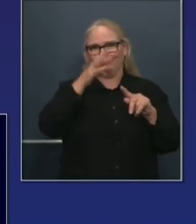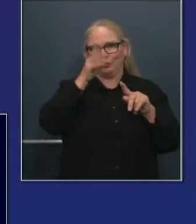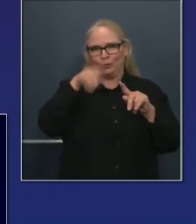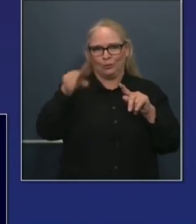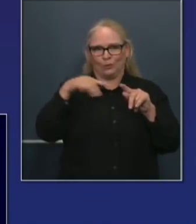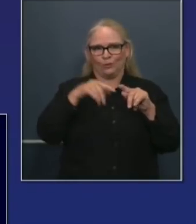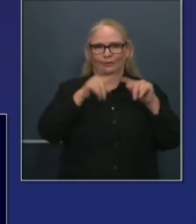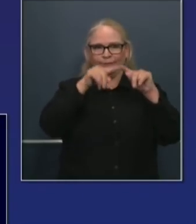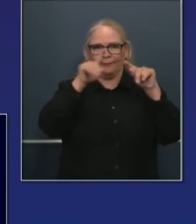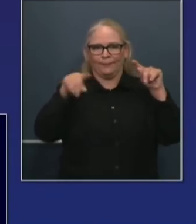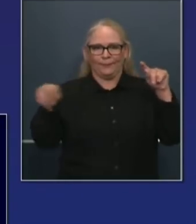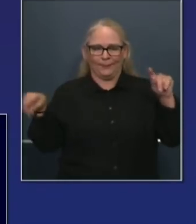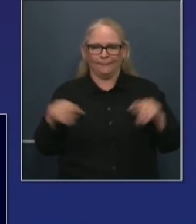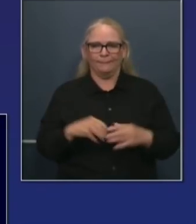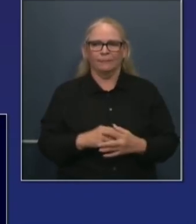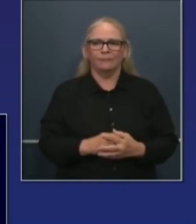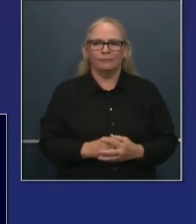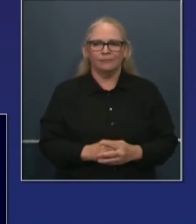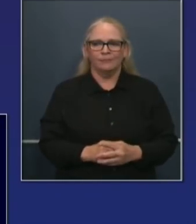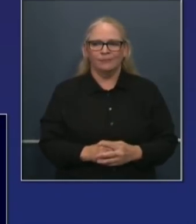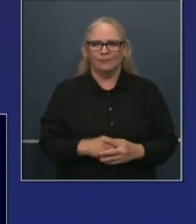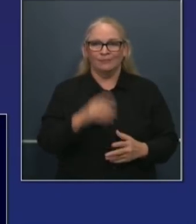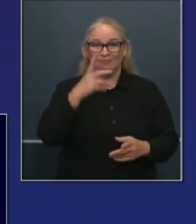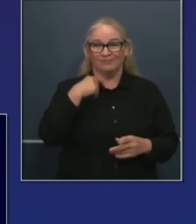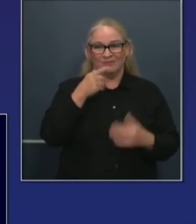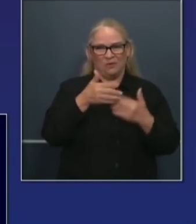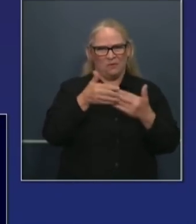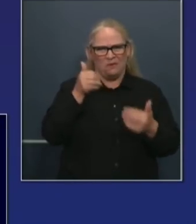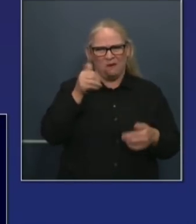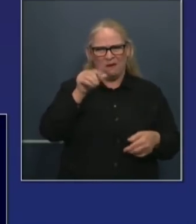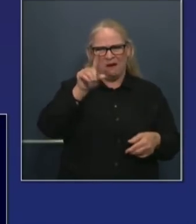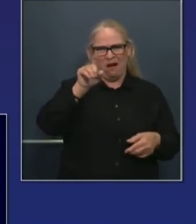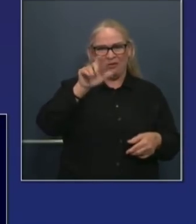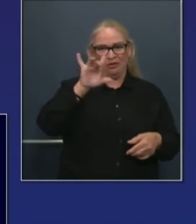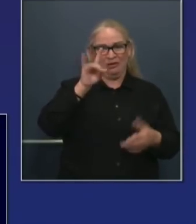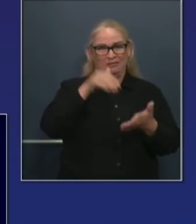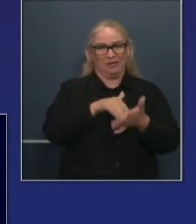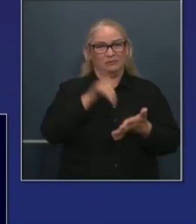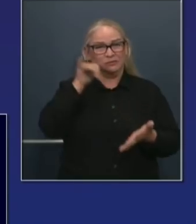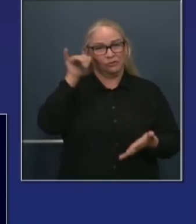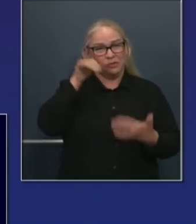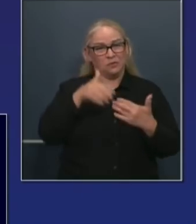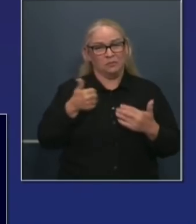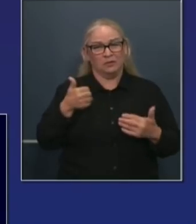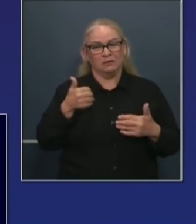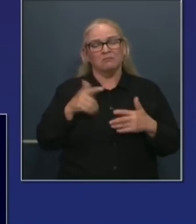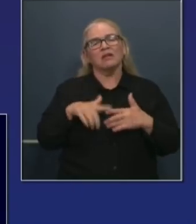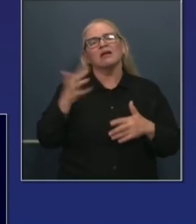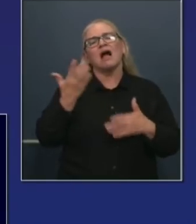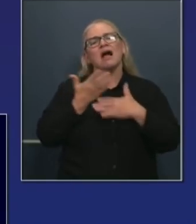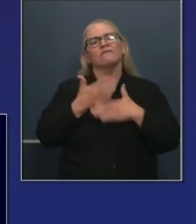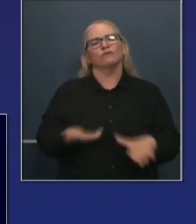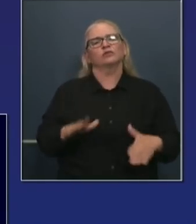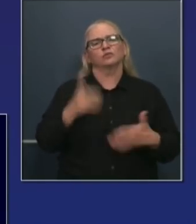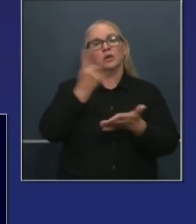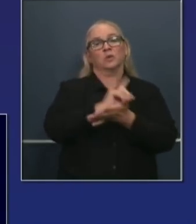DAY AVERAGES AND WE PAIR WE PAIR THE CASE NUMBERS. GET UNDER THE HOOP OF THE CASE NUMBERS AND TAKE A LOOK AT THEM. WE TESTED CLOSE TO 138,000 PEOPLE YESTERDAY AND YOU'LL SEE